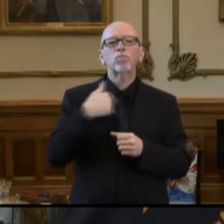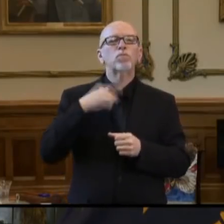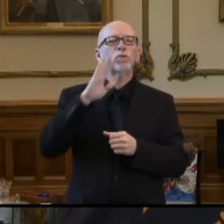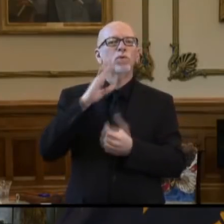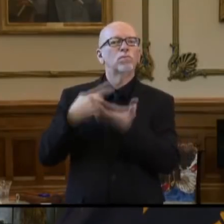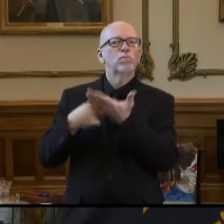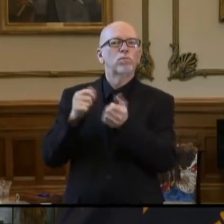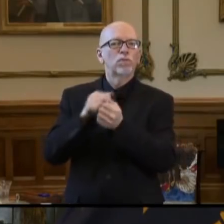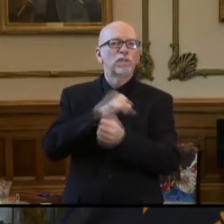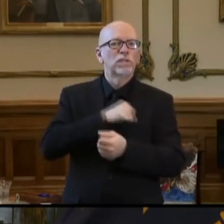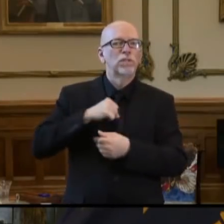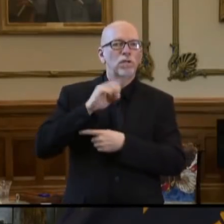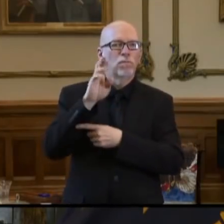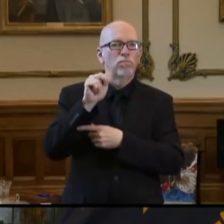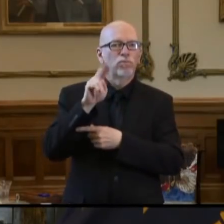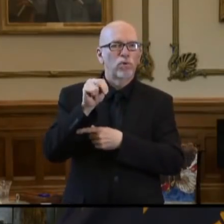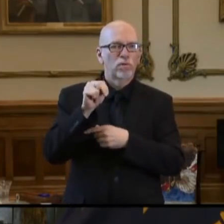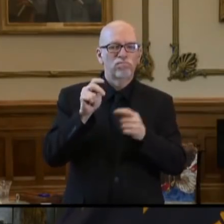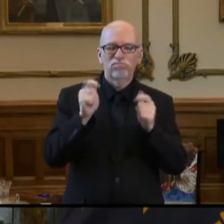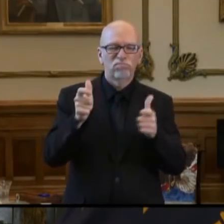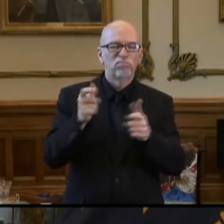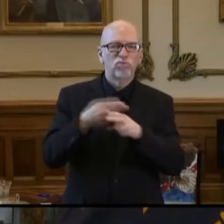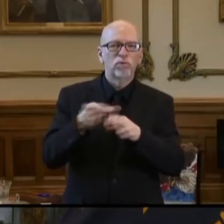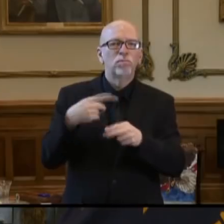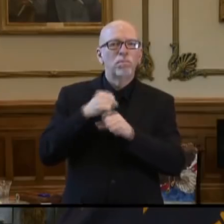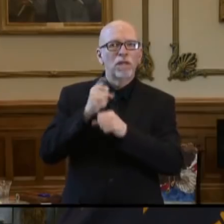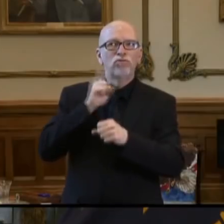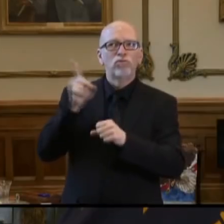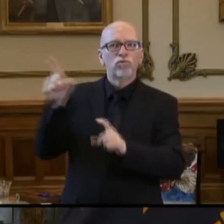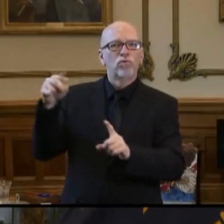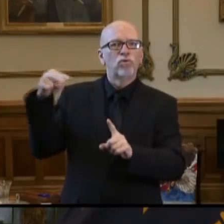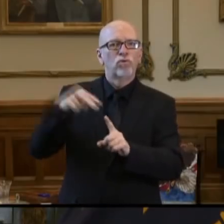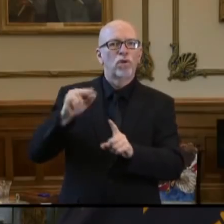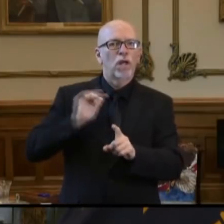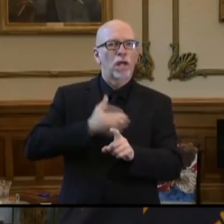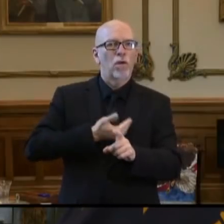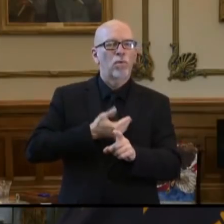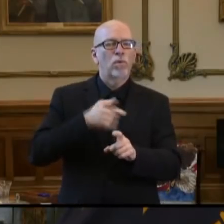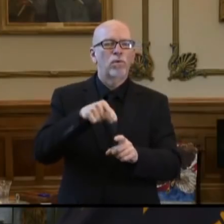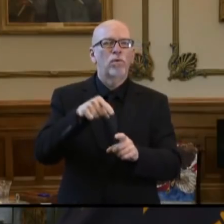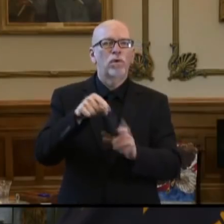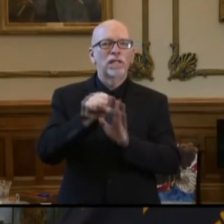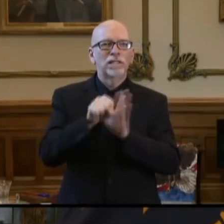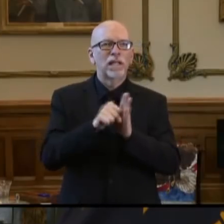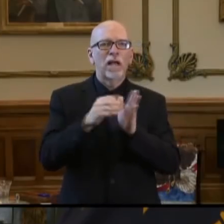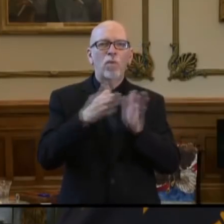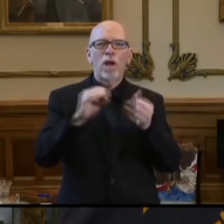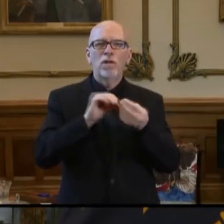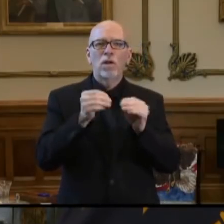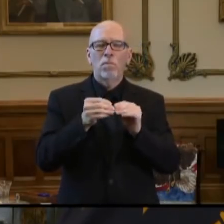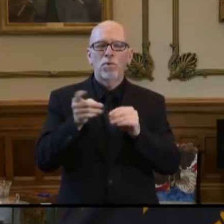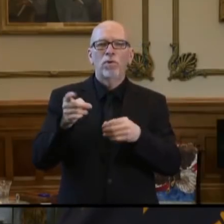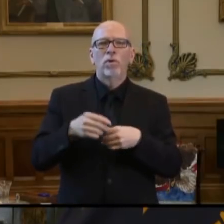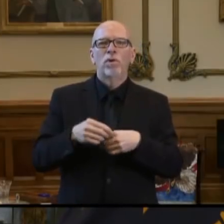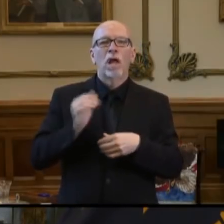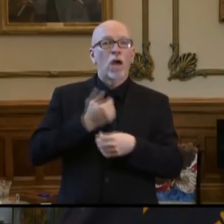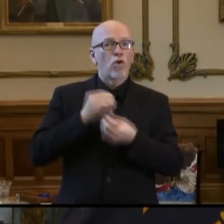HIS AND HIS COLLEAGUES IN OUR CONGRESSIONAL DELEGATION. WE WILL GET WITH SENATOR BRIAN